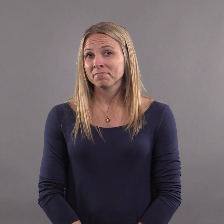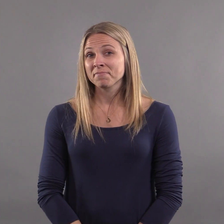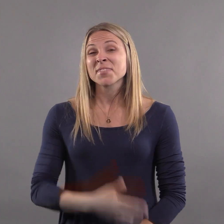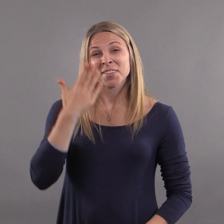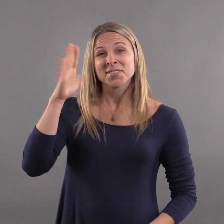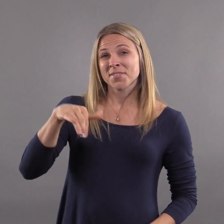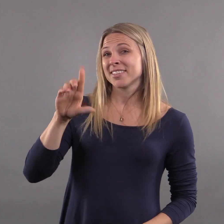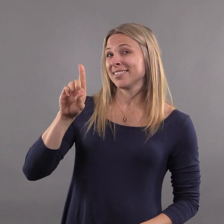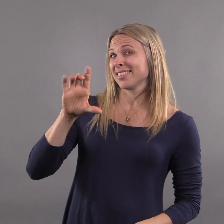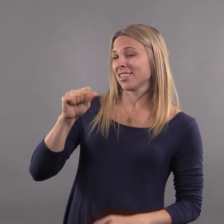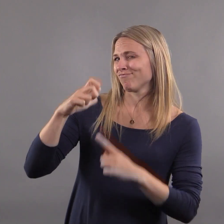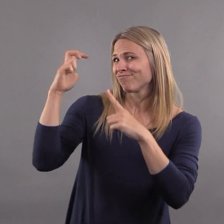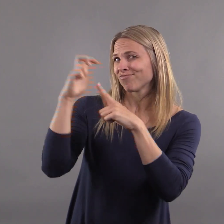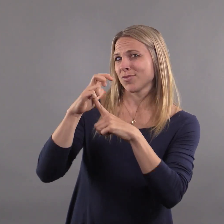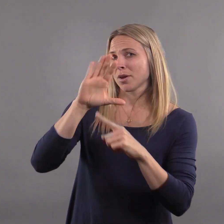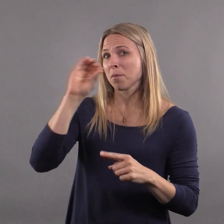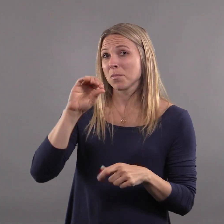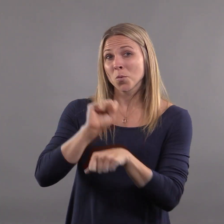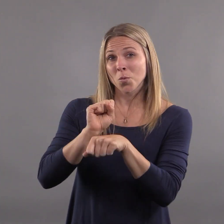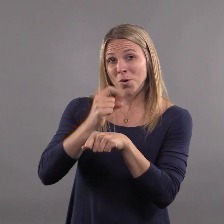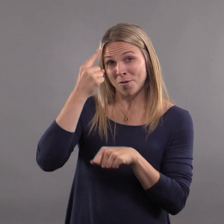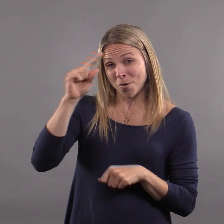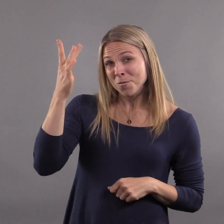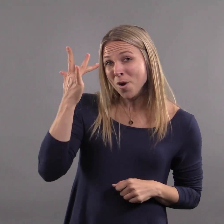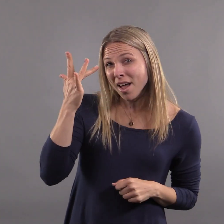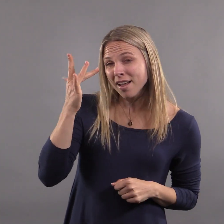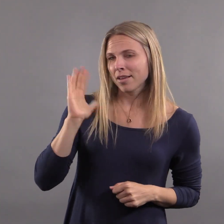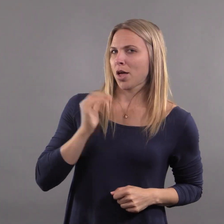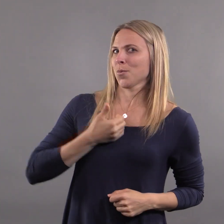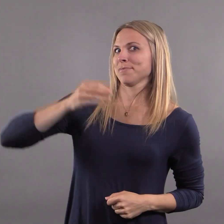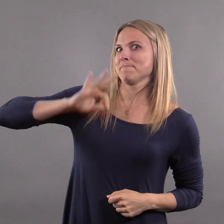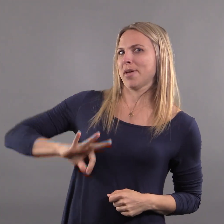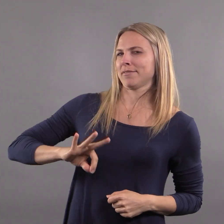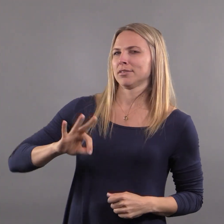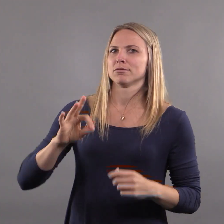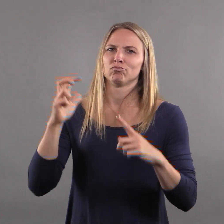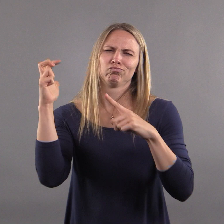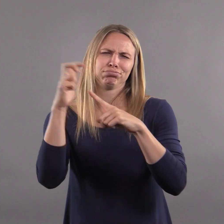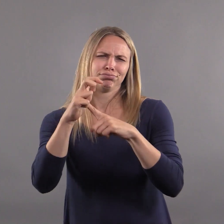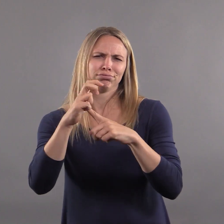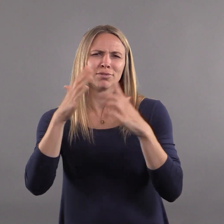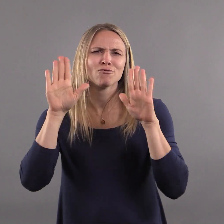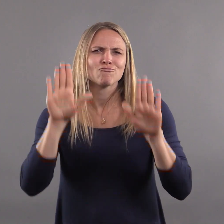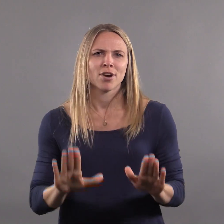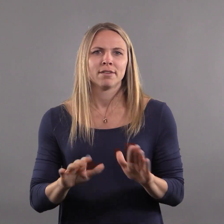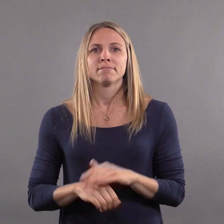DCS is a great company to work for.